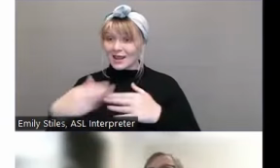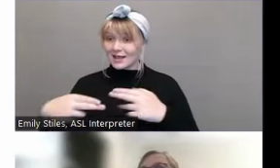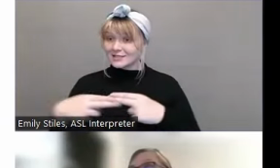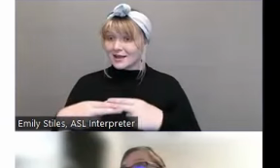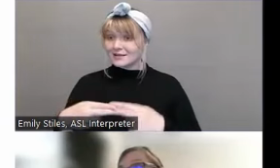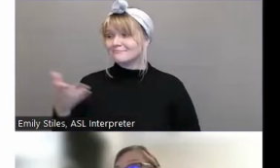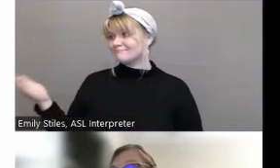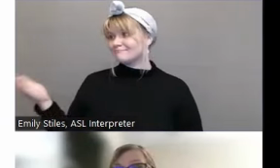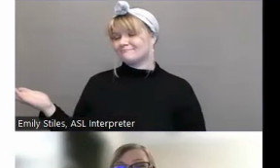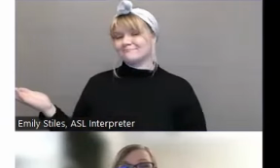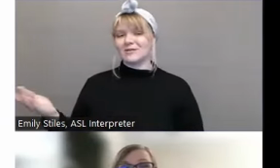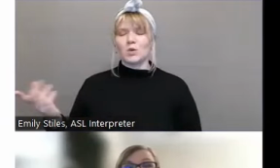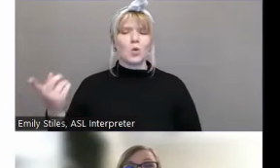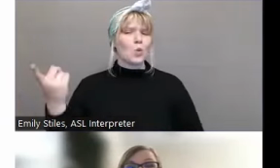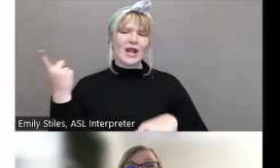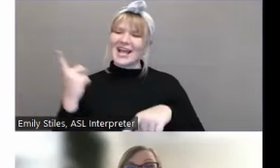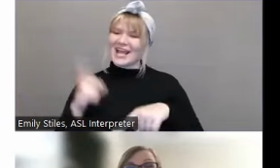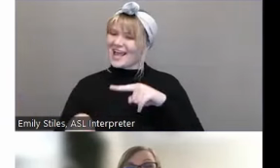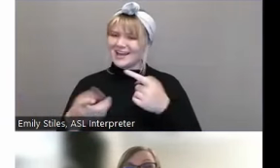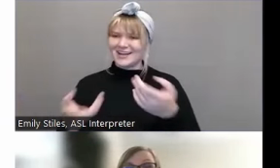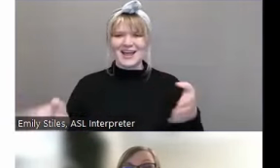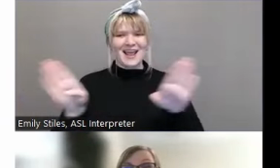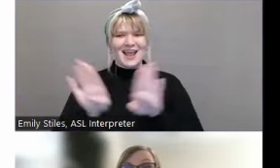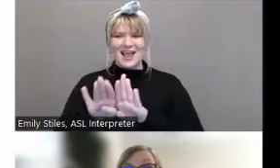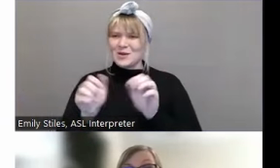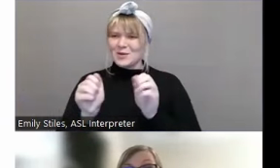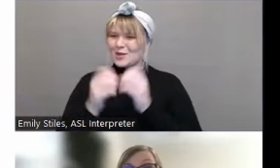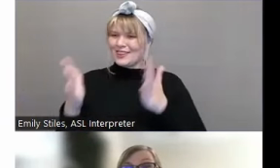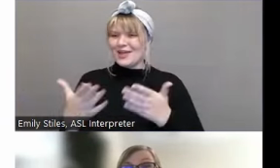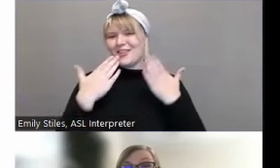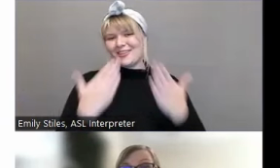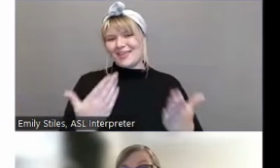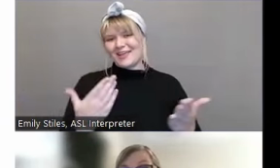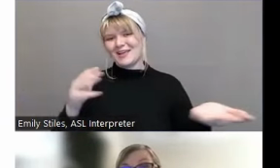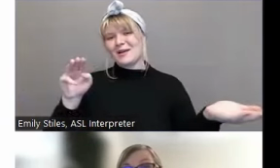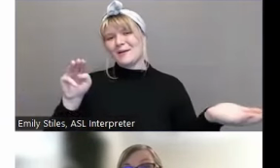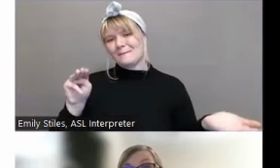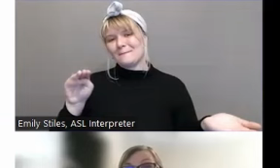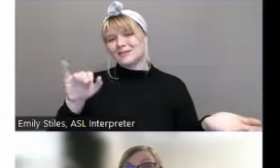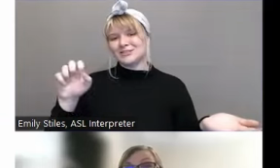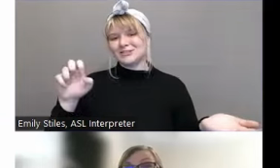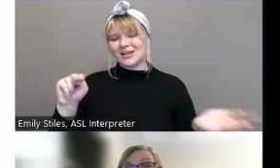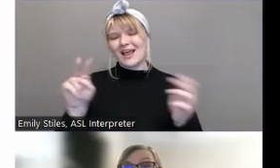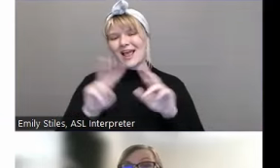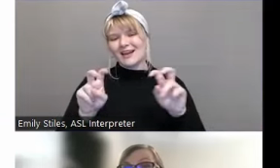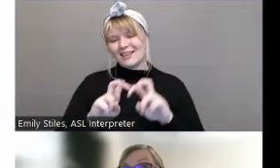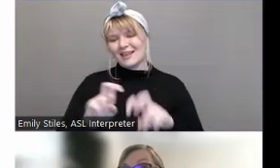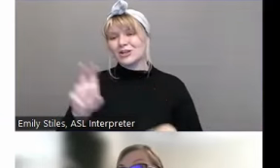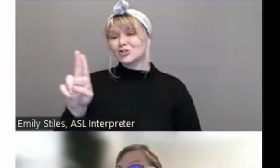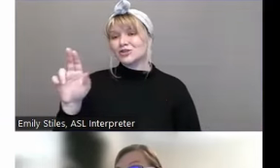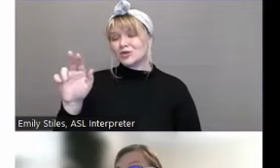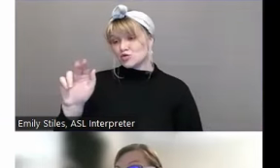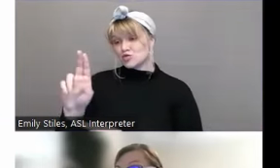And we can’t end without thanking Mission Analytics; USAging; Emily Stiles, our ASL